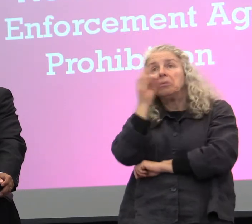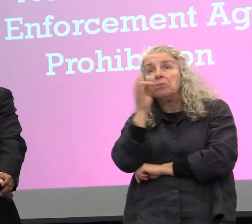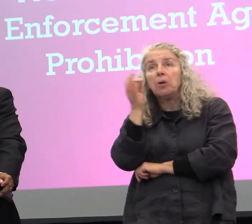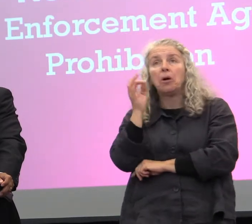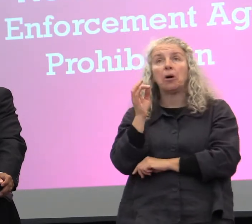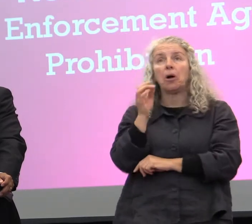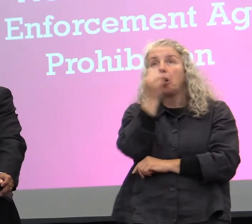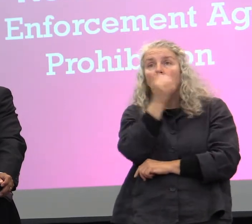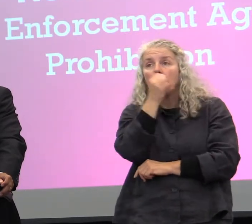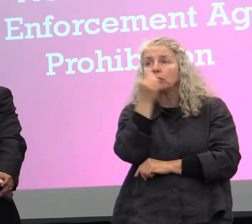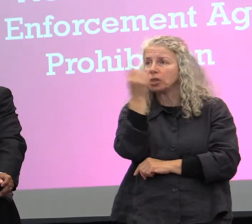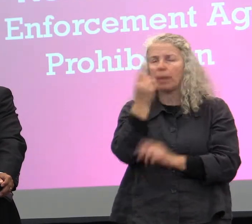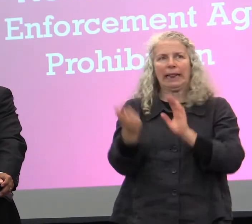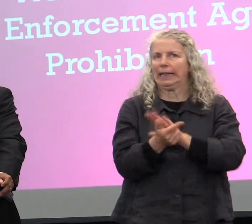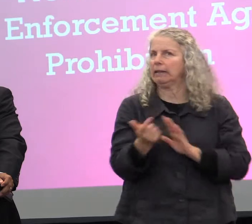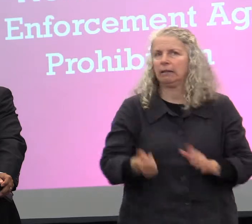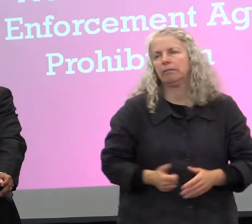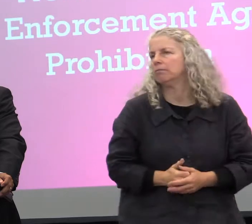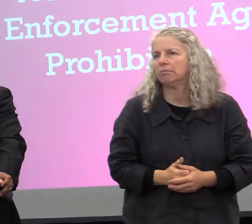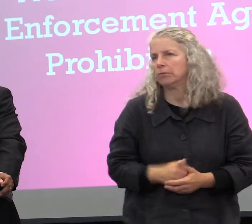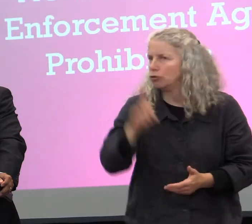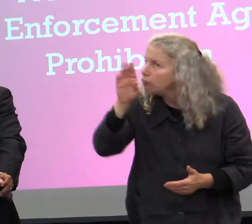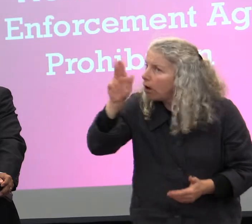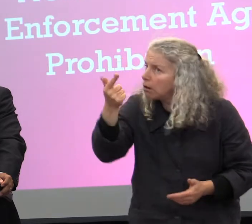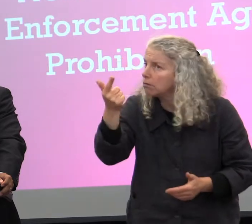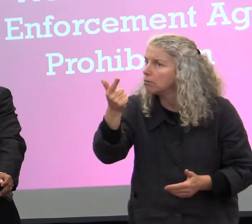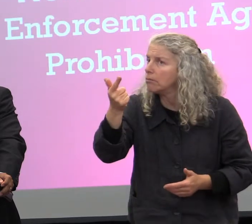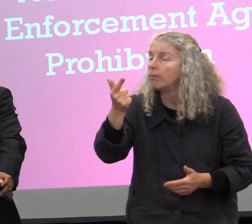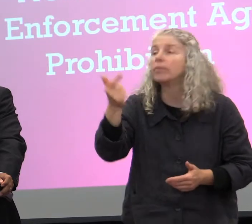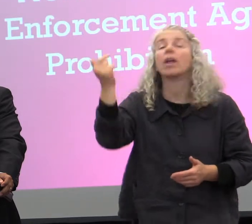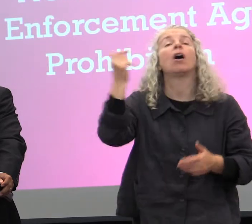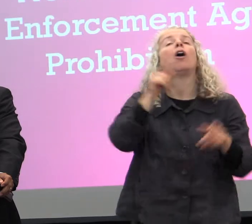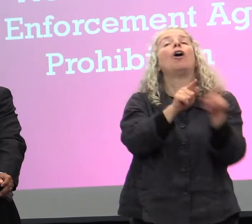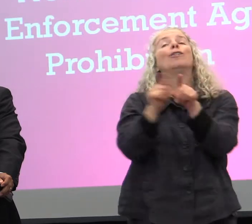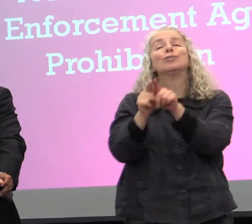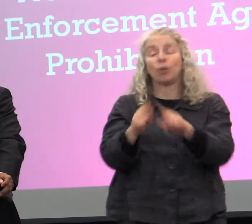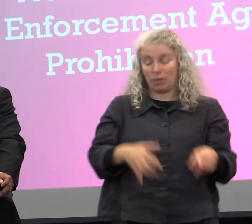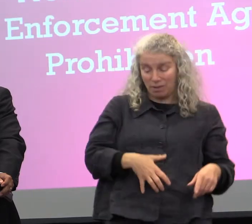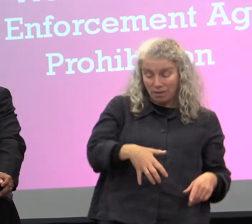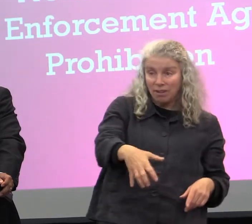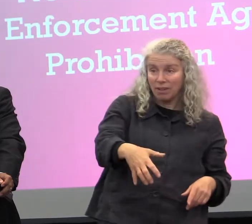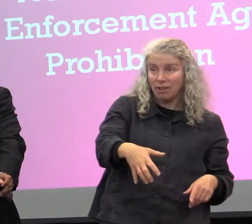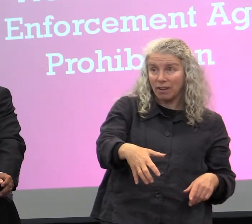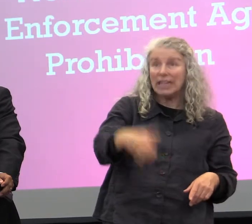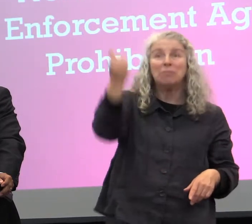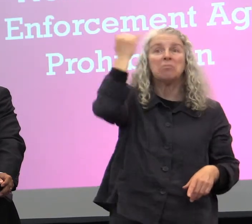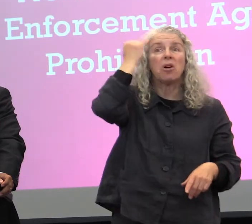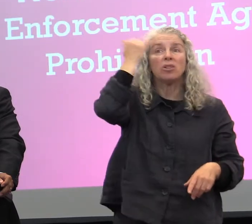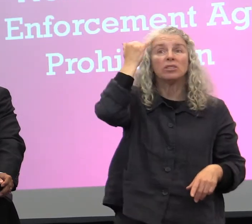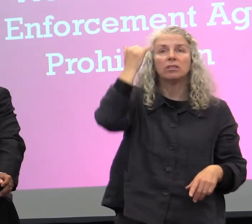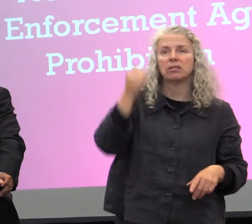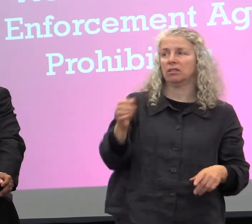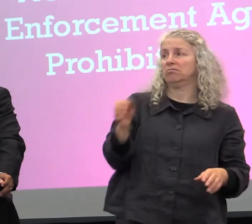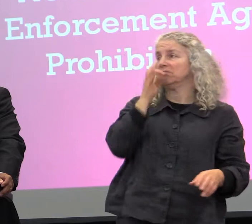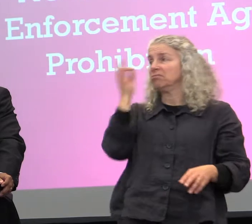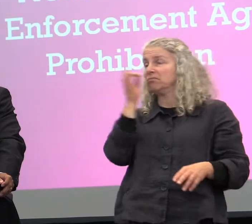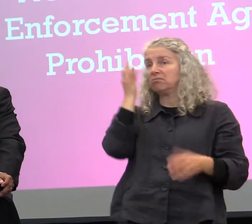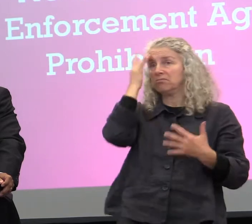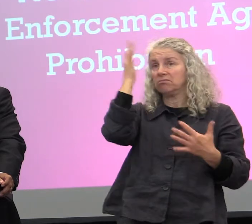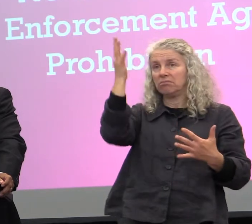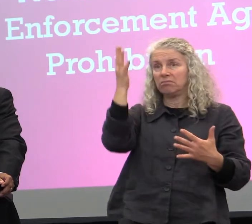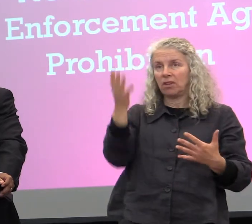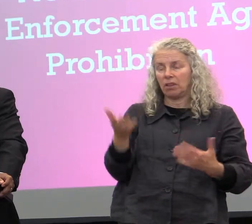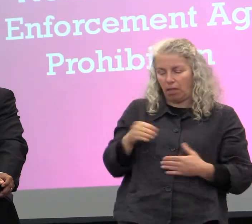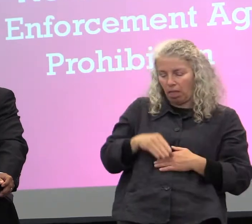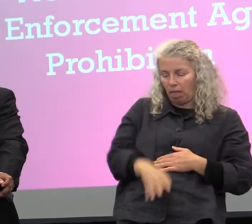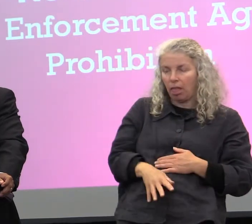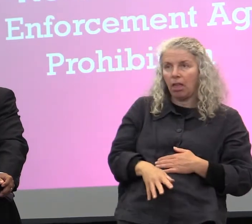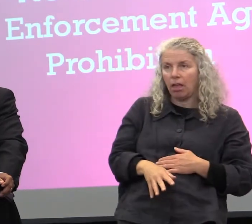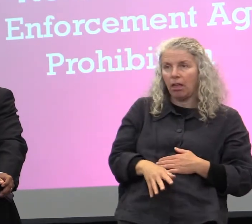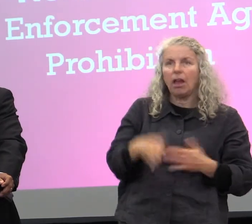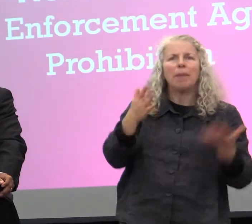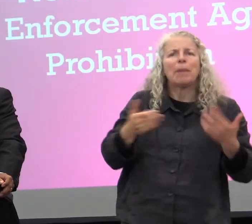The laws to protect the unborn child, criminalizing and imprisoning women who suffer, maybe from addiction.